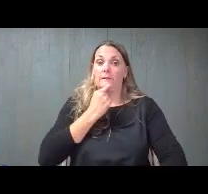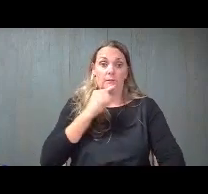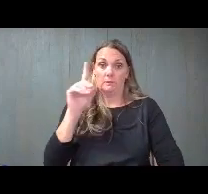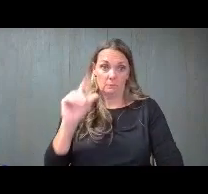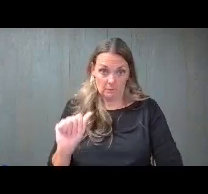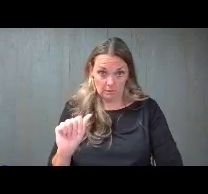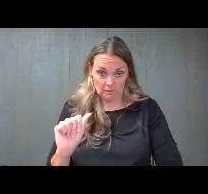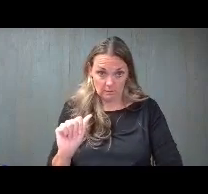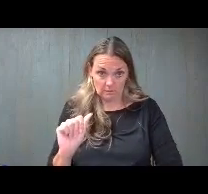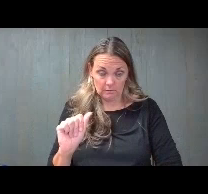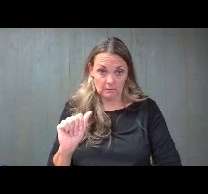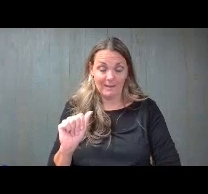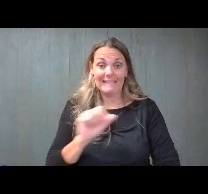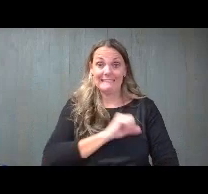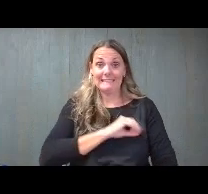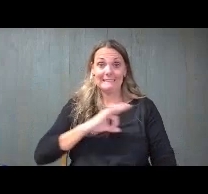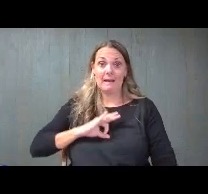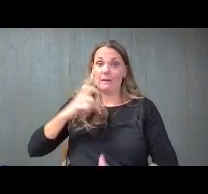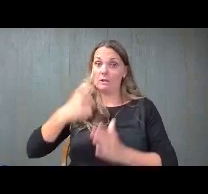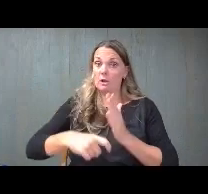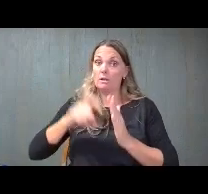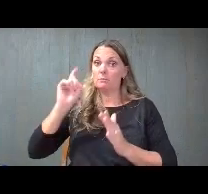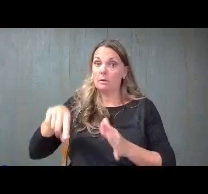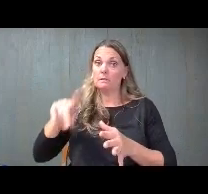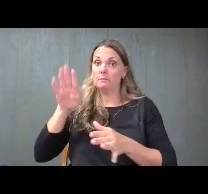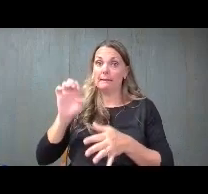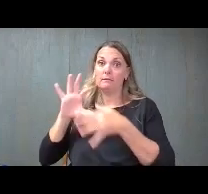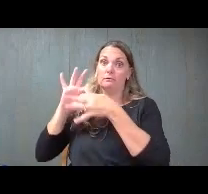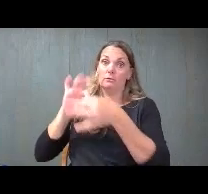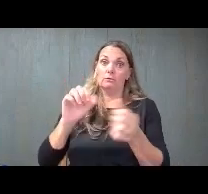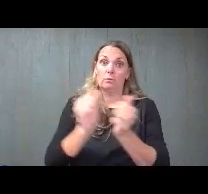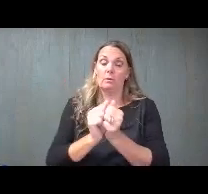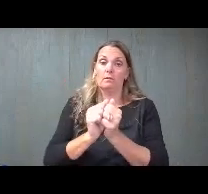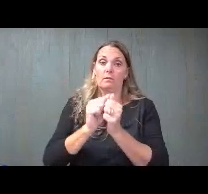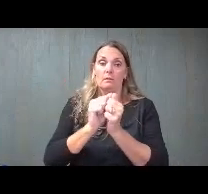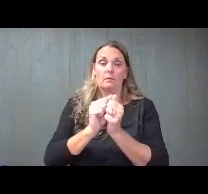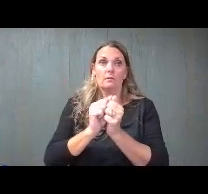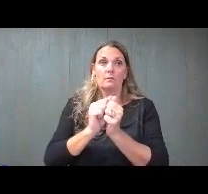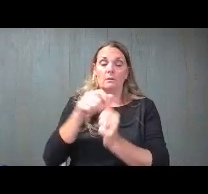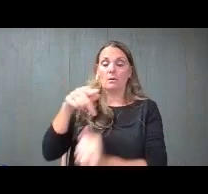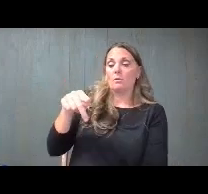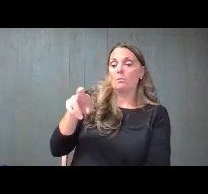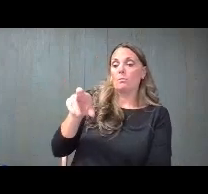and that staffing costs must be associated aided with the provision of VR employment services